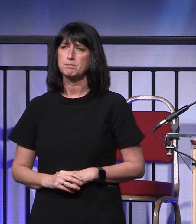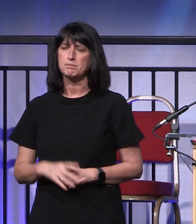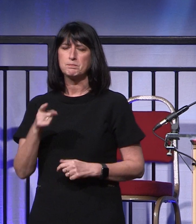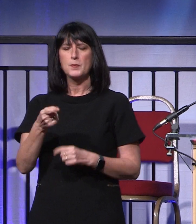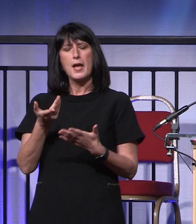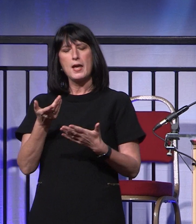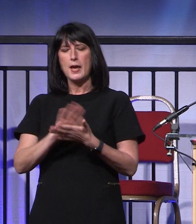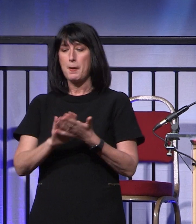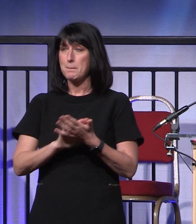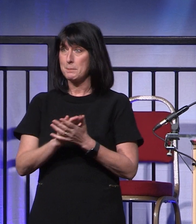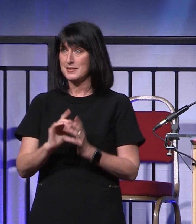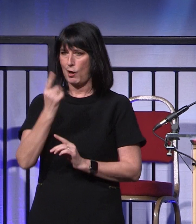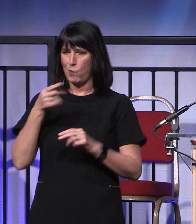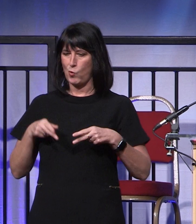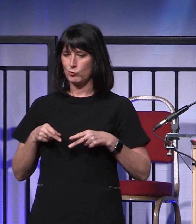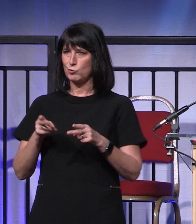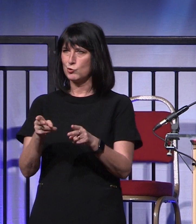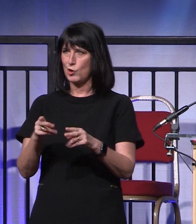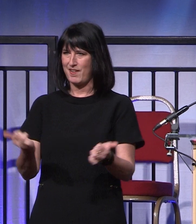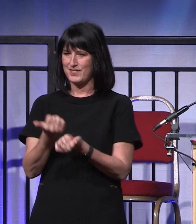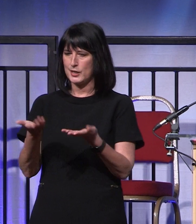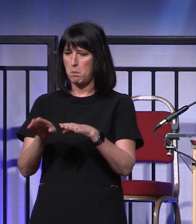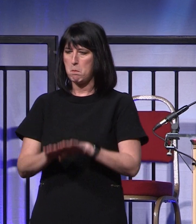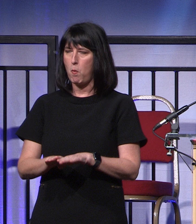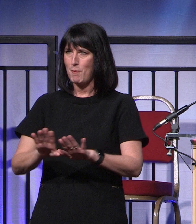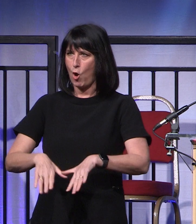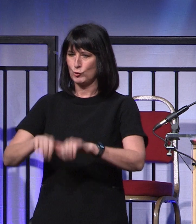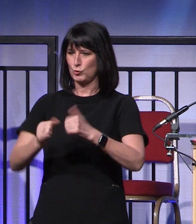of one journey and the beginning of another for tomorrow